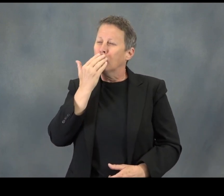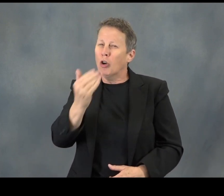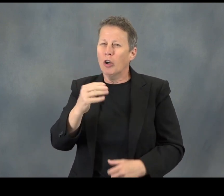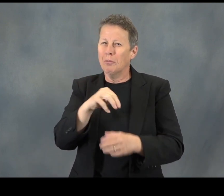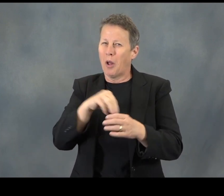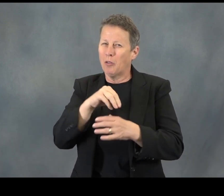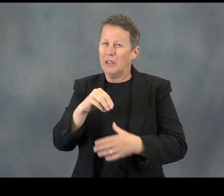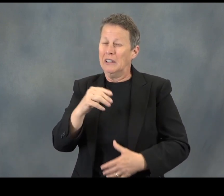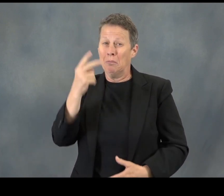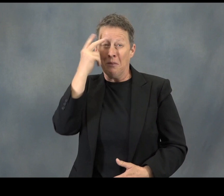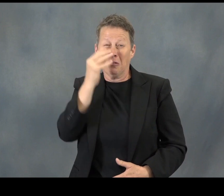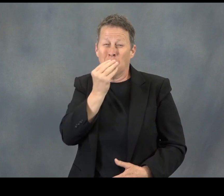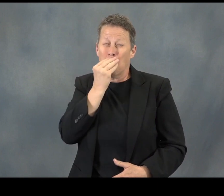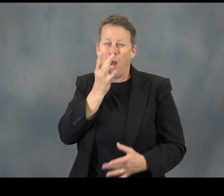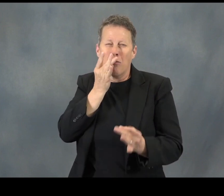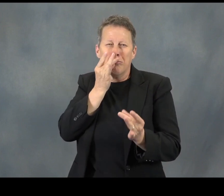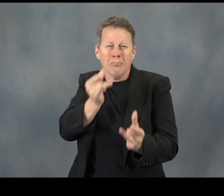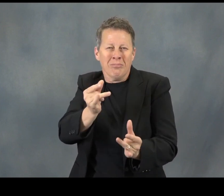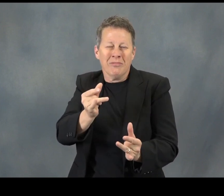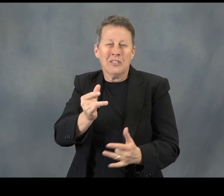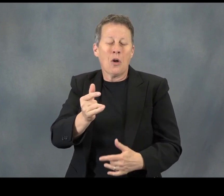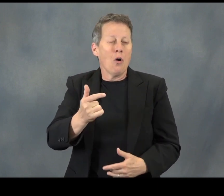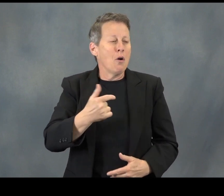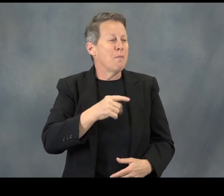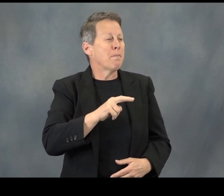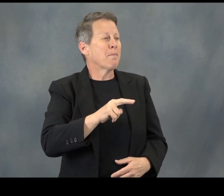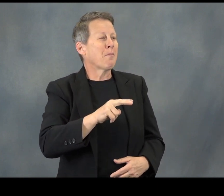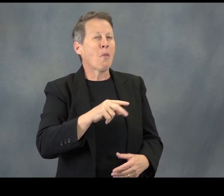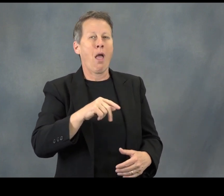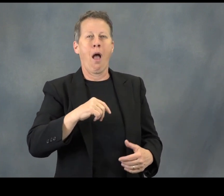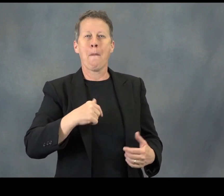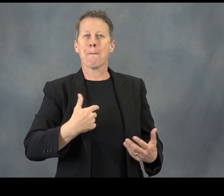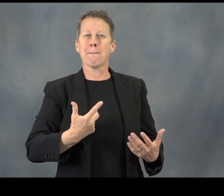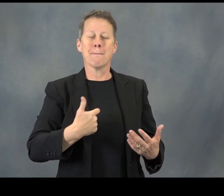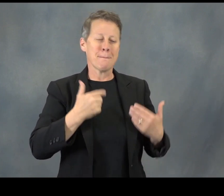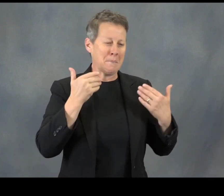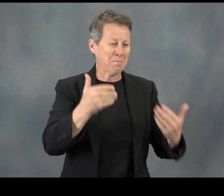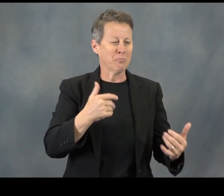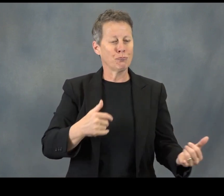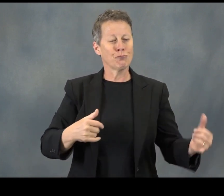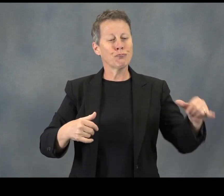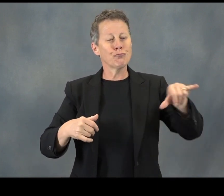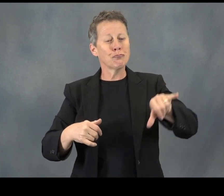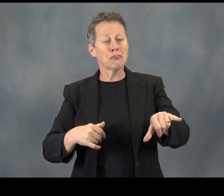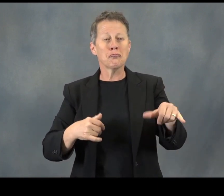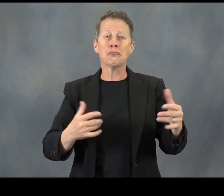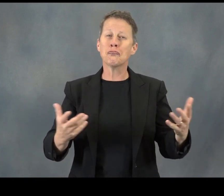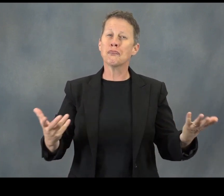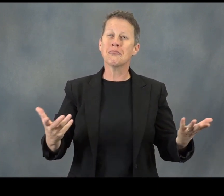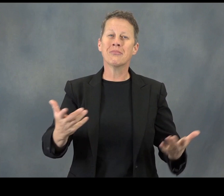food-- so we were a little bit hesitant trying these pitchers, but we poured ourselves a glass and they were delicious!